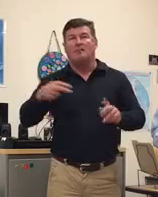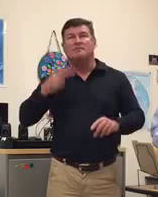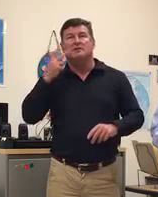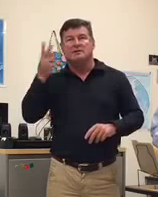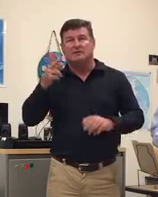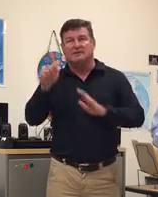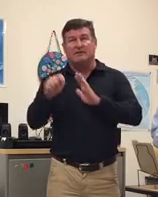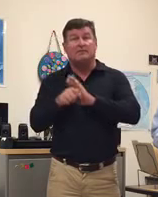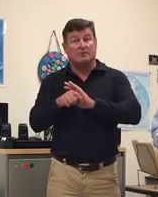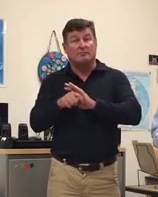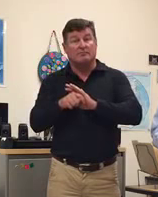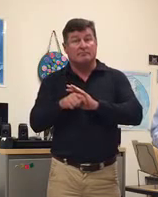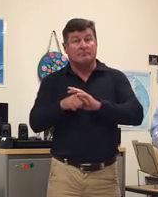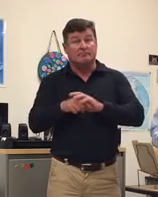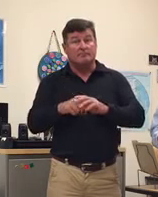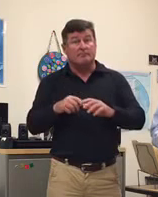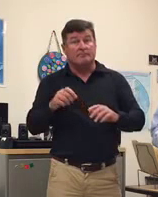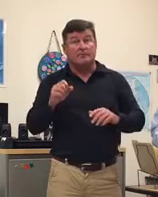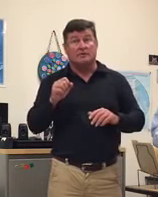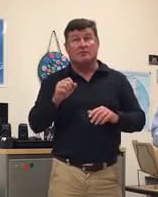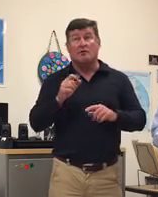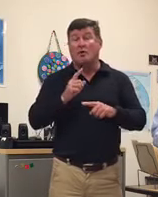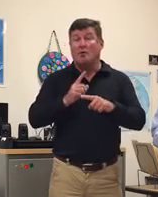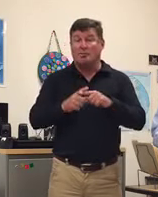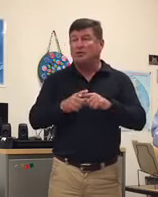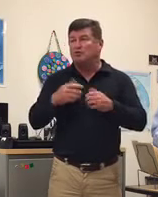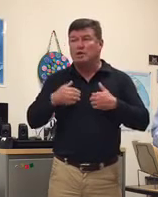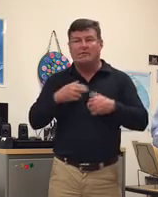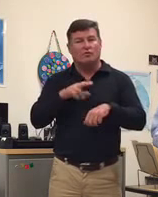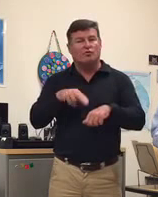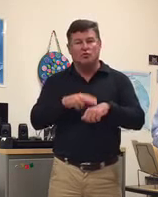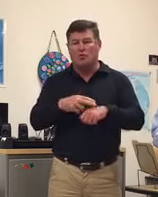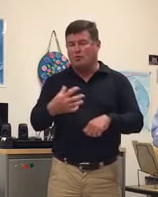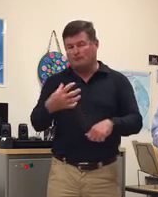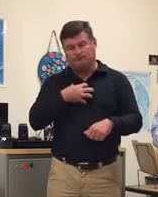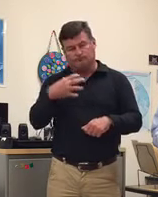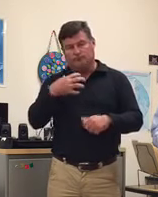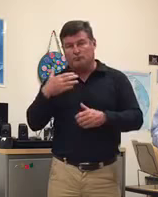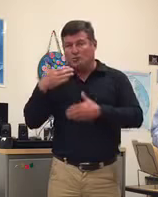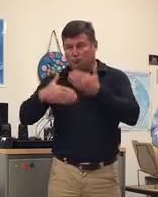the school district should allow you to see it. This is in addition to the regular grievance